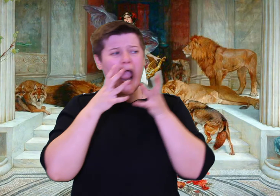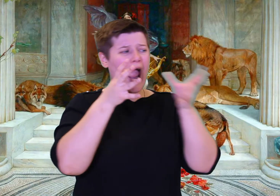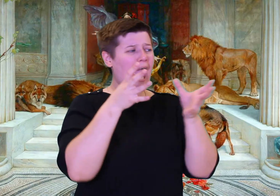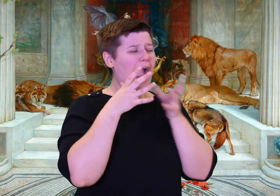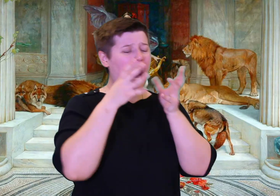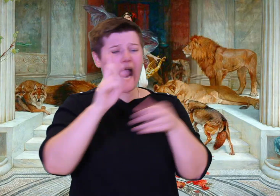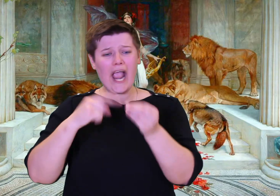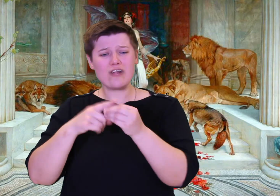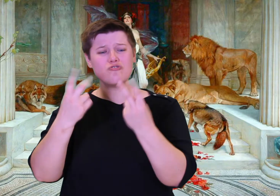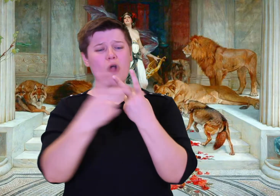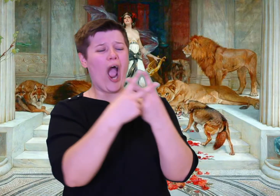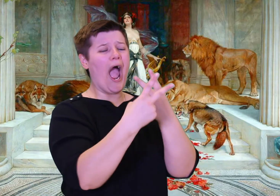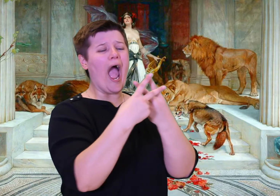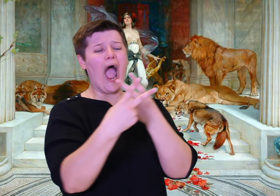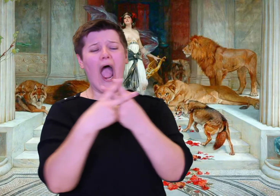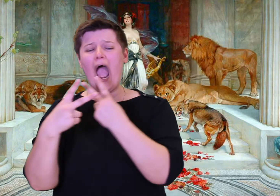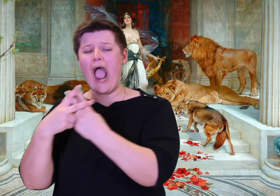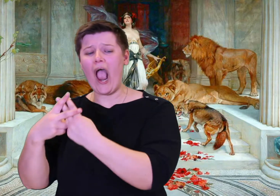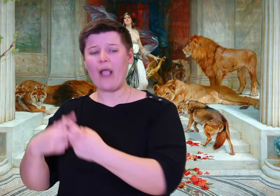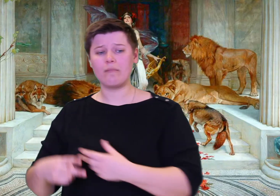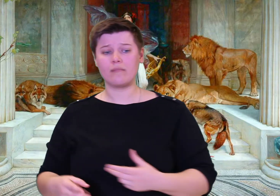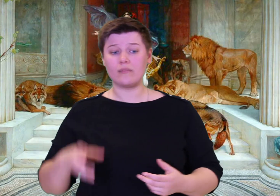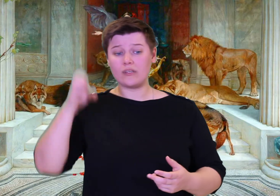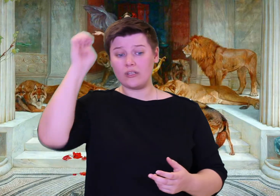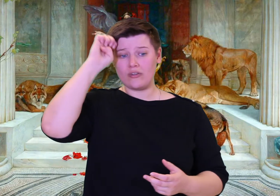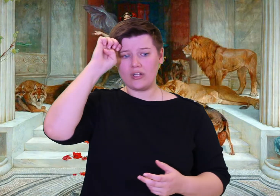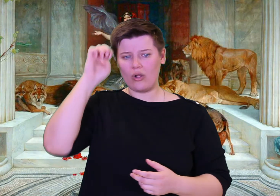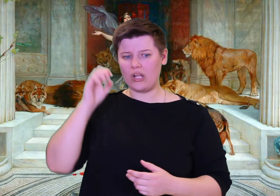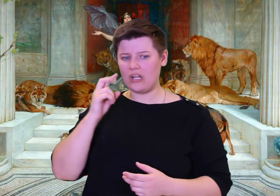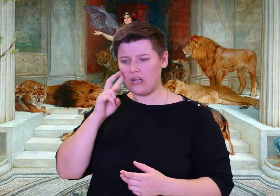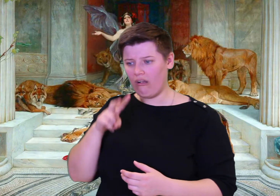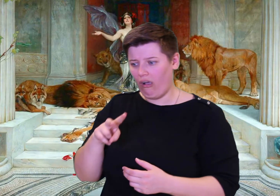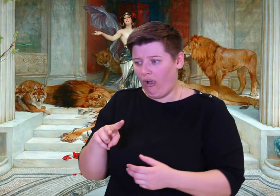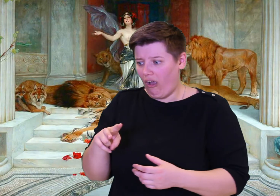They squealed at their imprisonment.